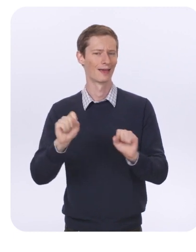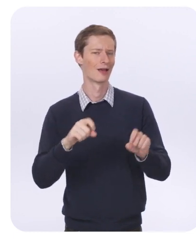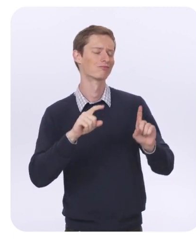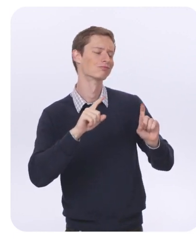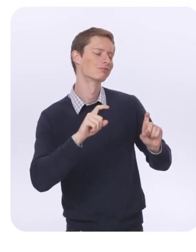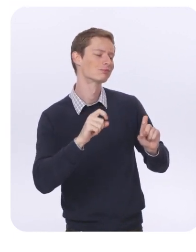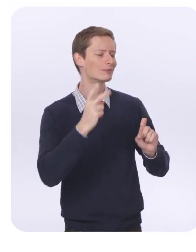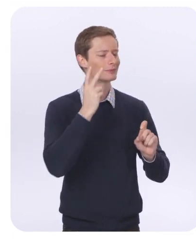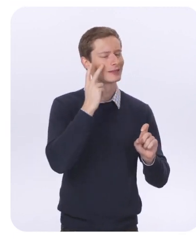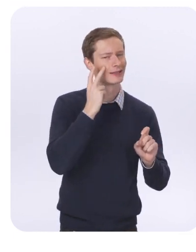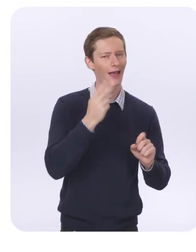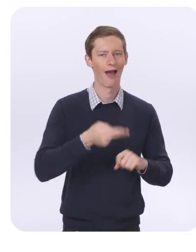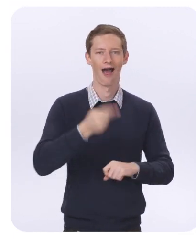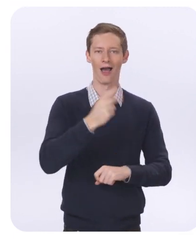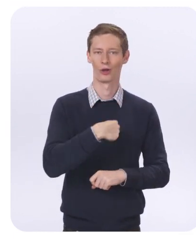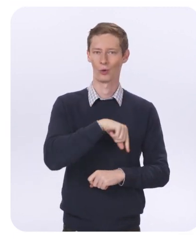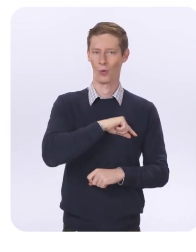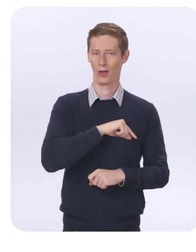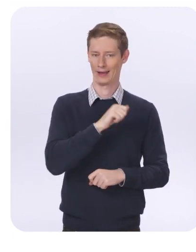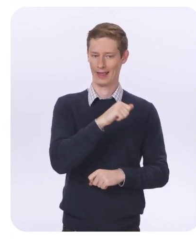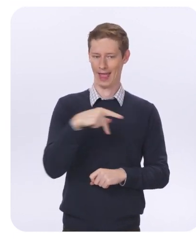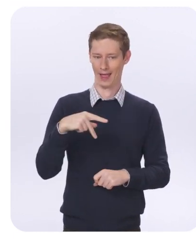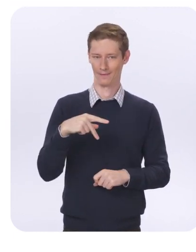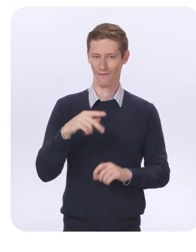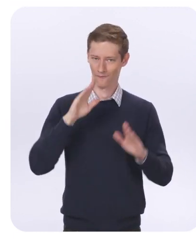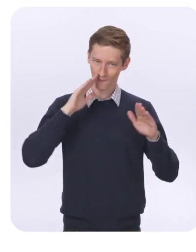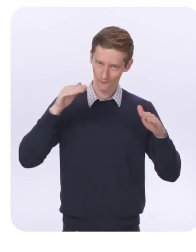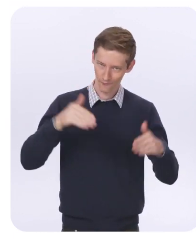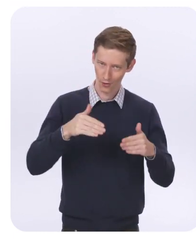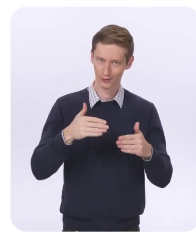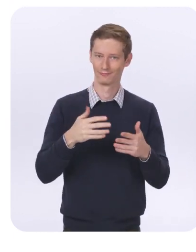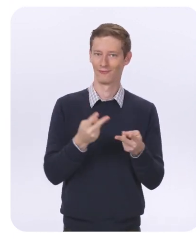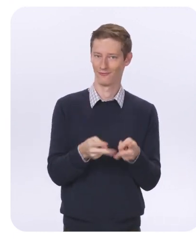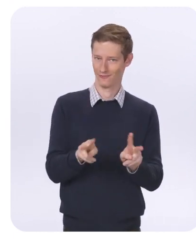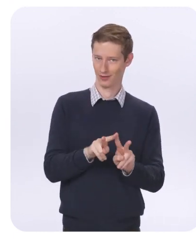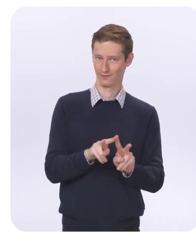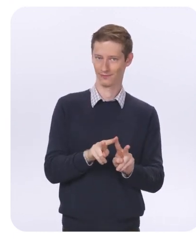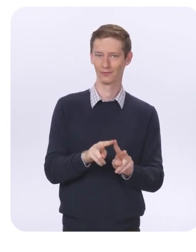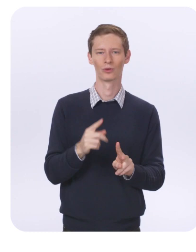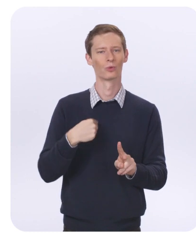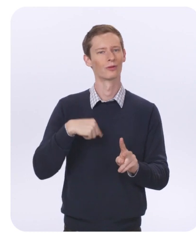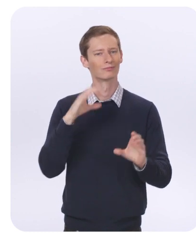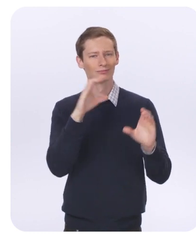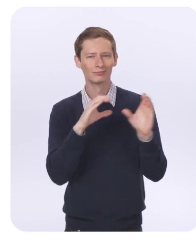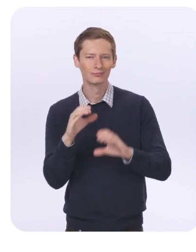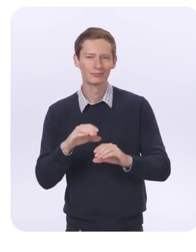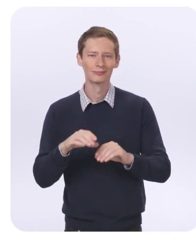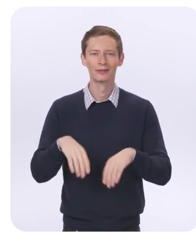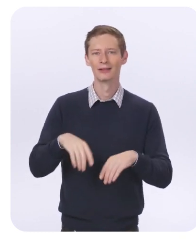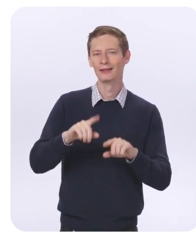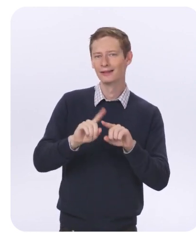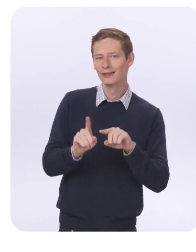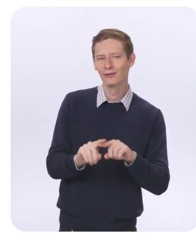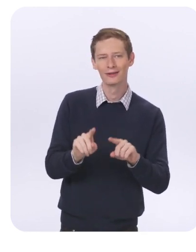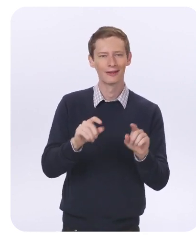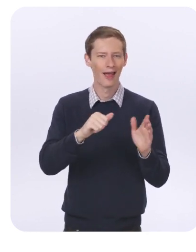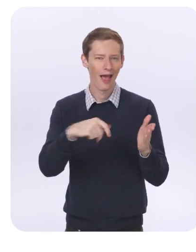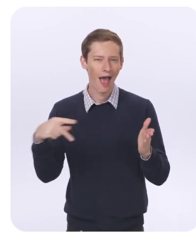Regarding other future roadmap items, we have a bunch of features on our roadmap you should keep an eye out for, spanning from enhancements to subscriptions,